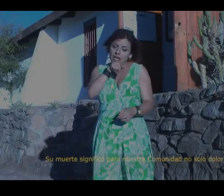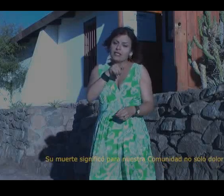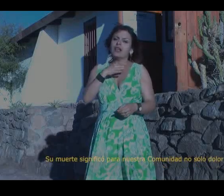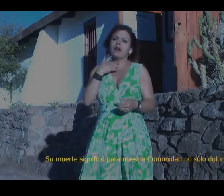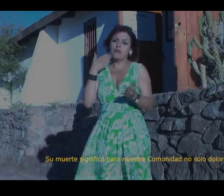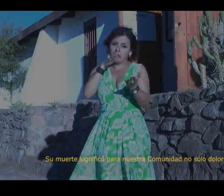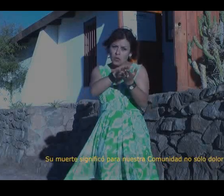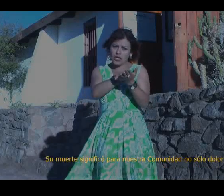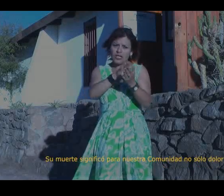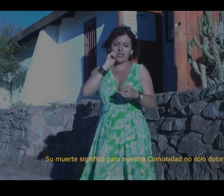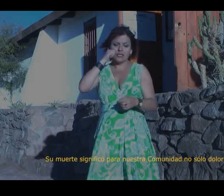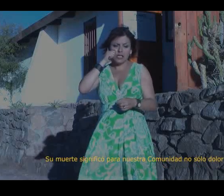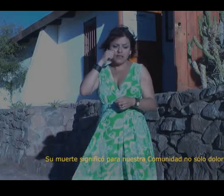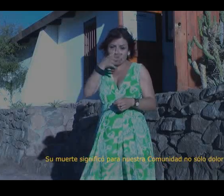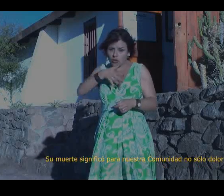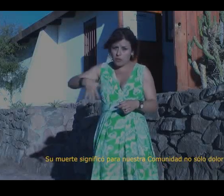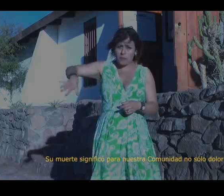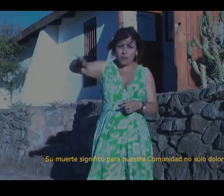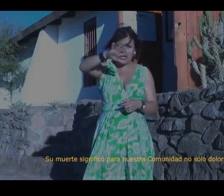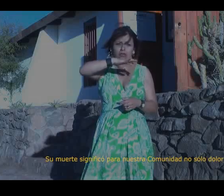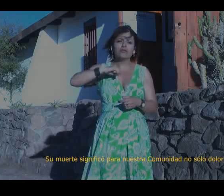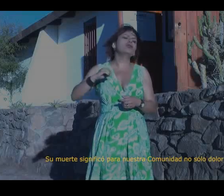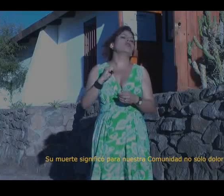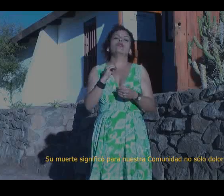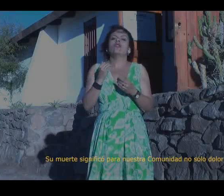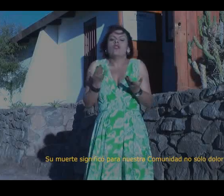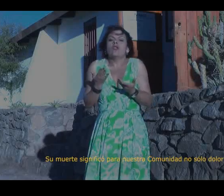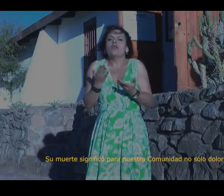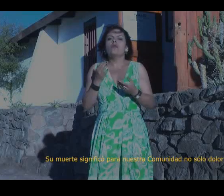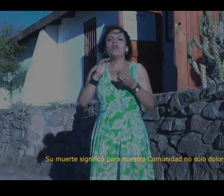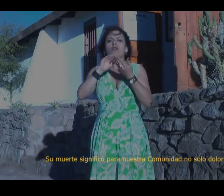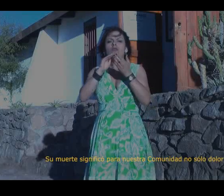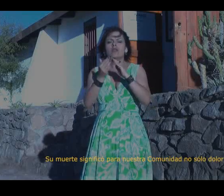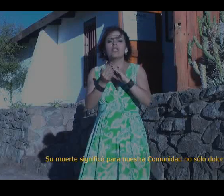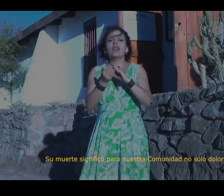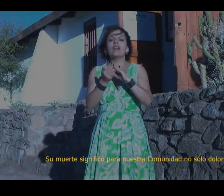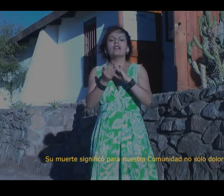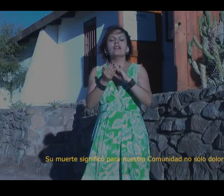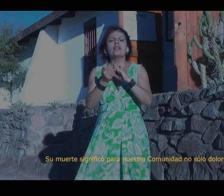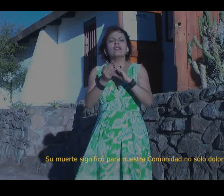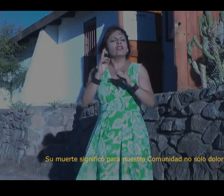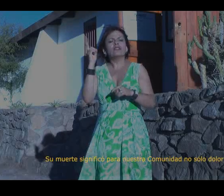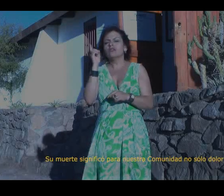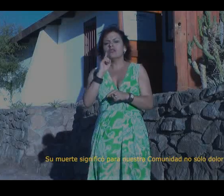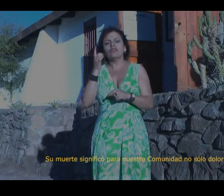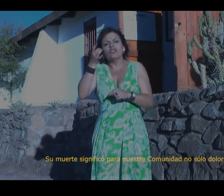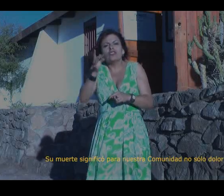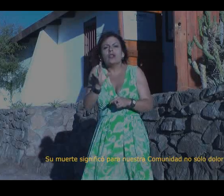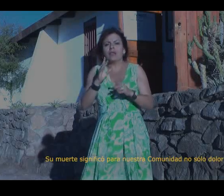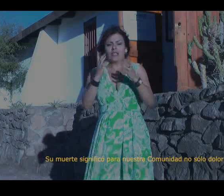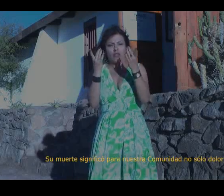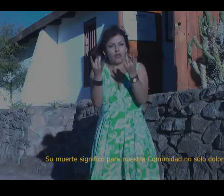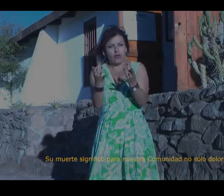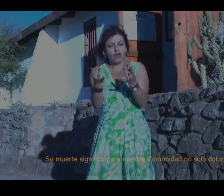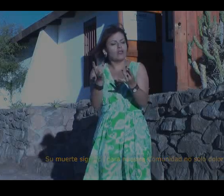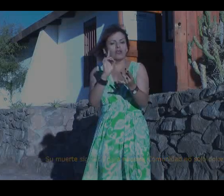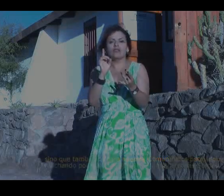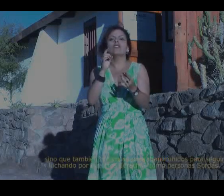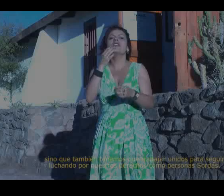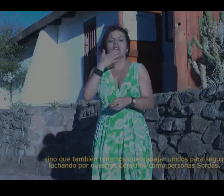For our community, her death means not only sadness,